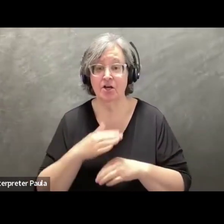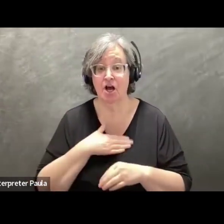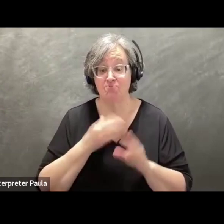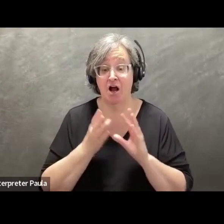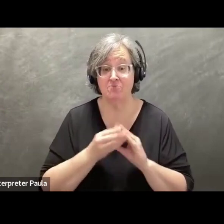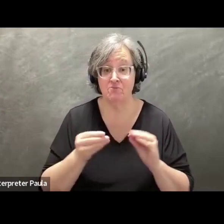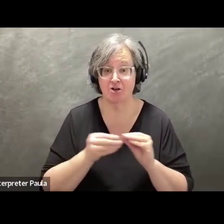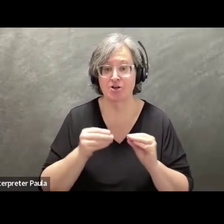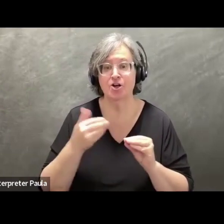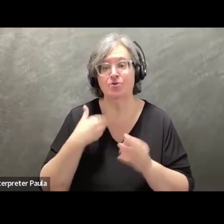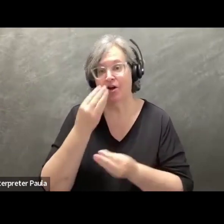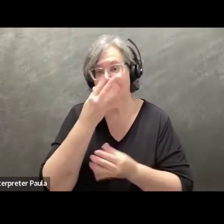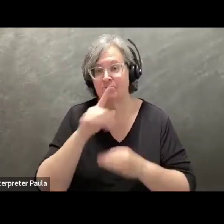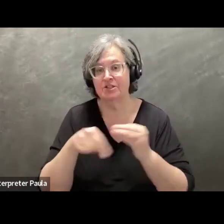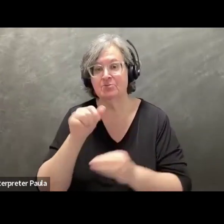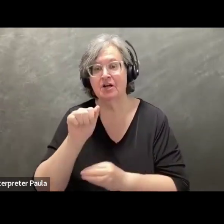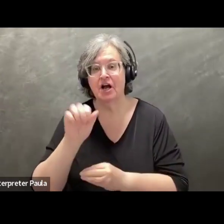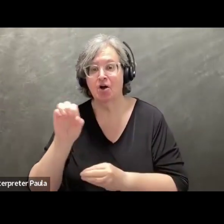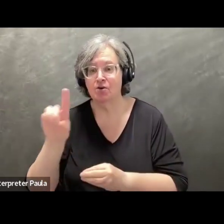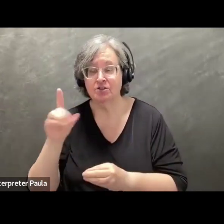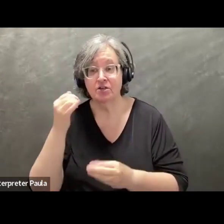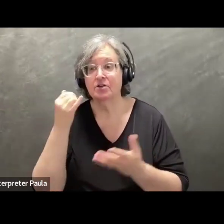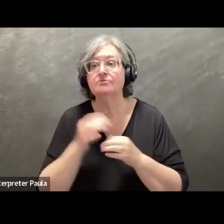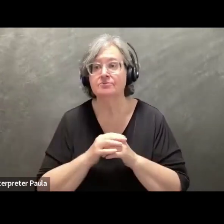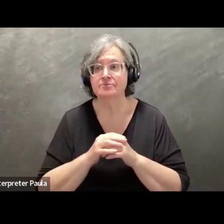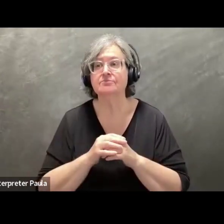information about AOD, but in case those are, there people on